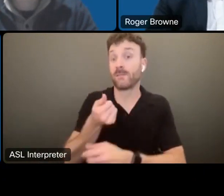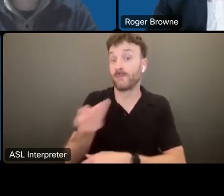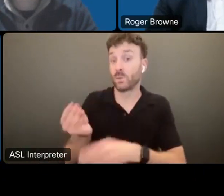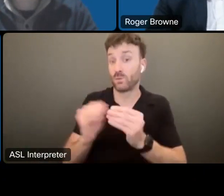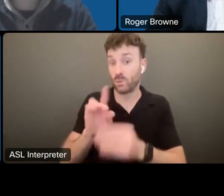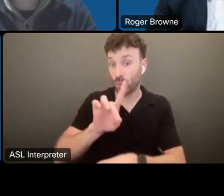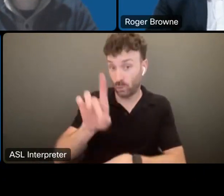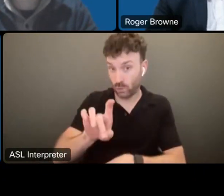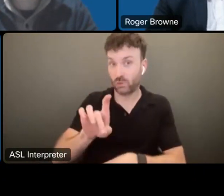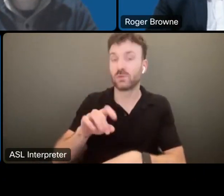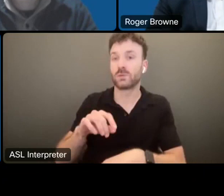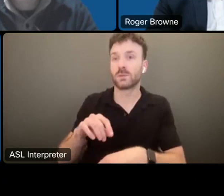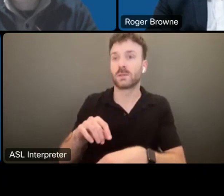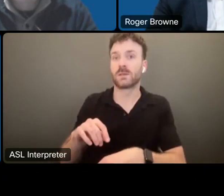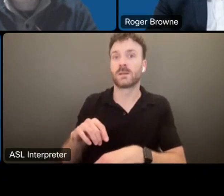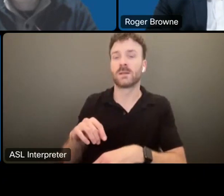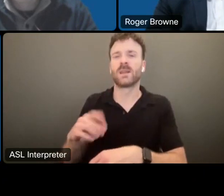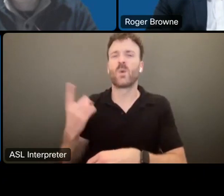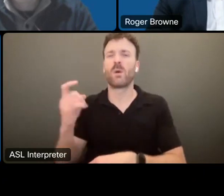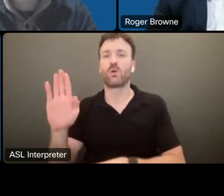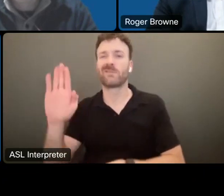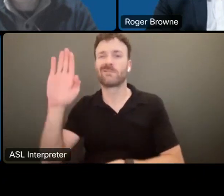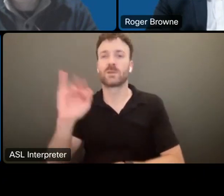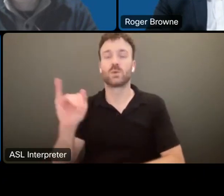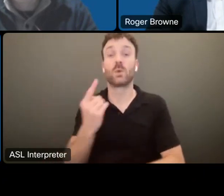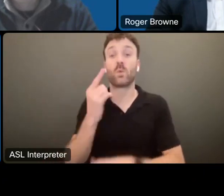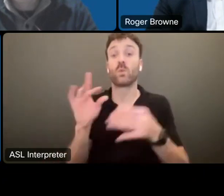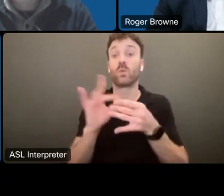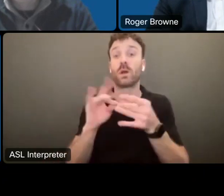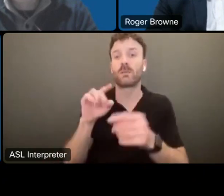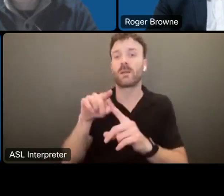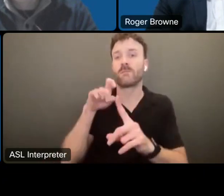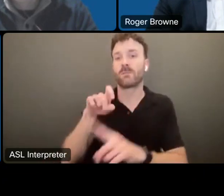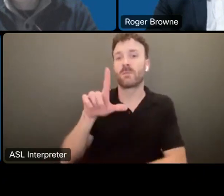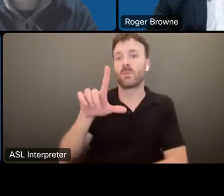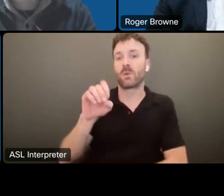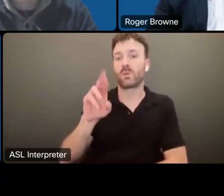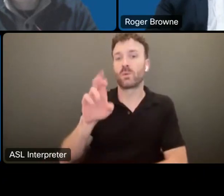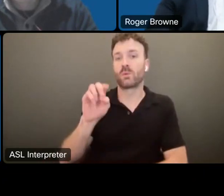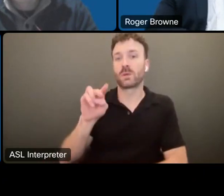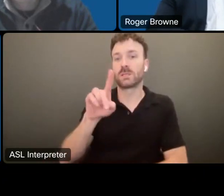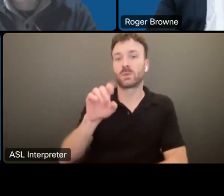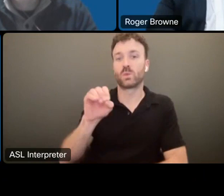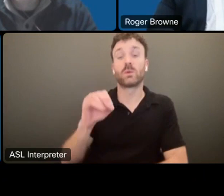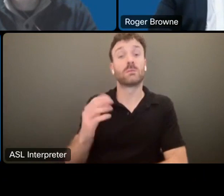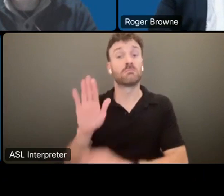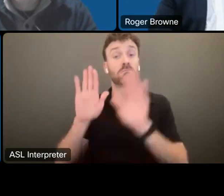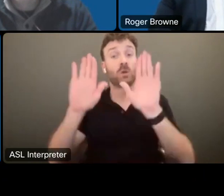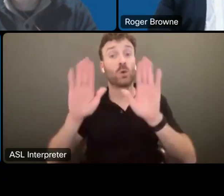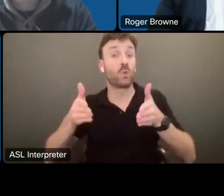We'll take the last one that's the hand up as well. But first a comment from Lorenzo: A great way to engage stakeholders in a meaningful